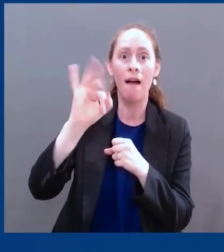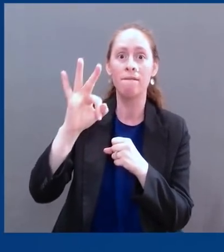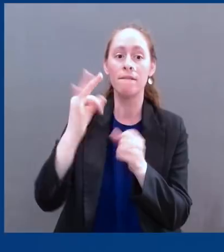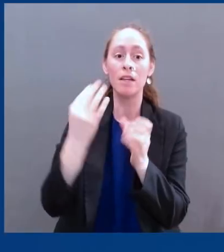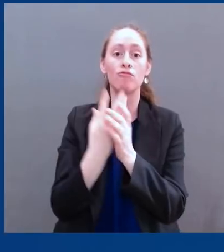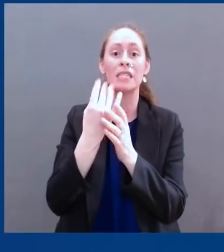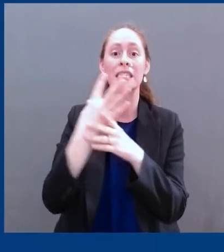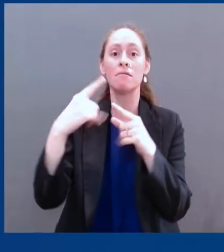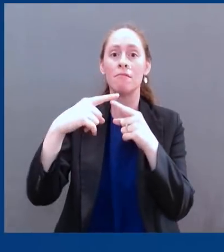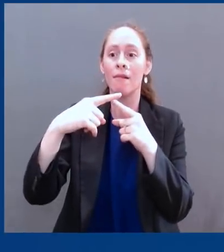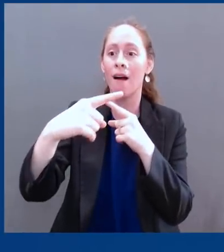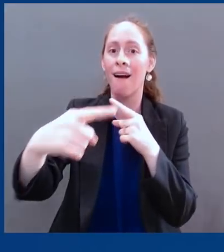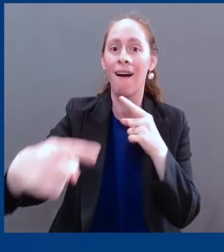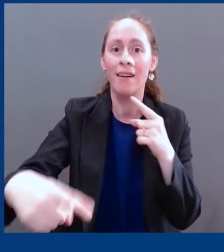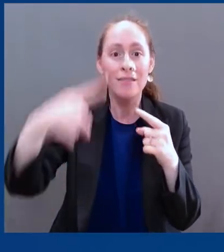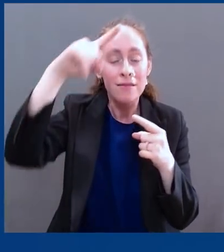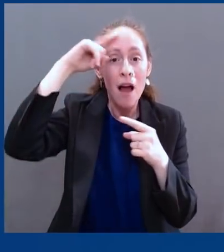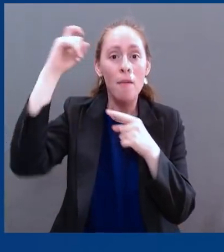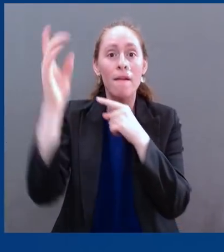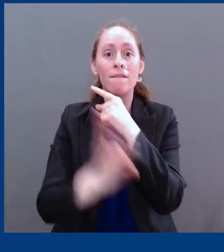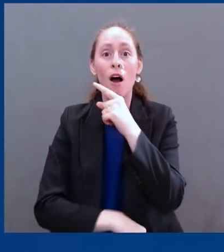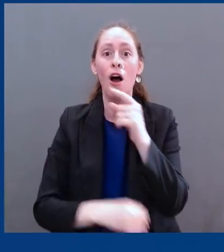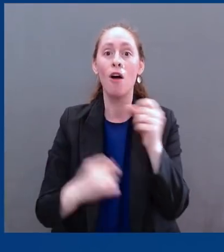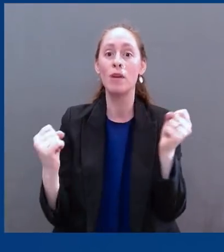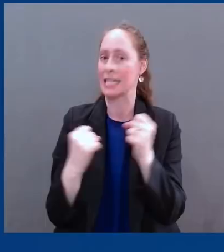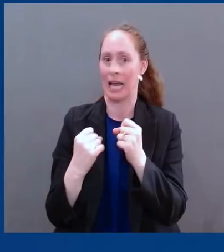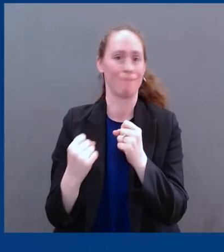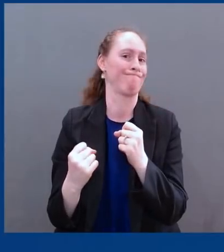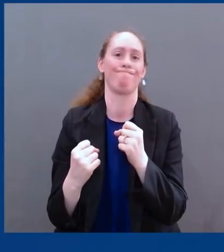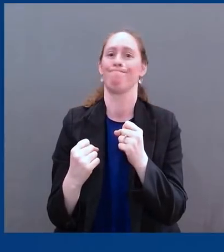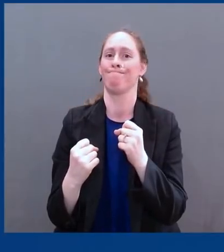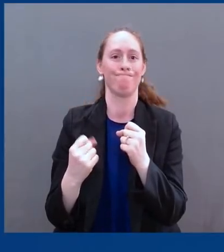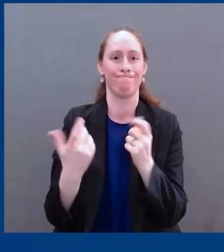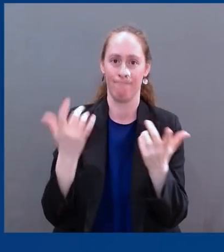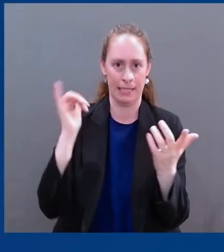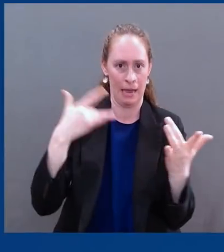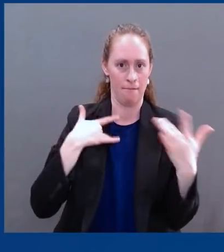the science dictates that all Americans should get a booster